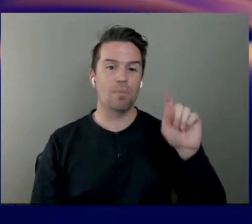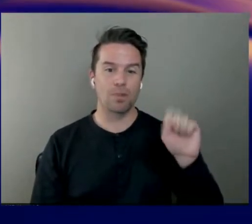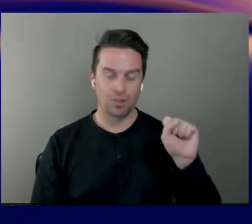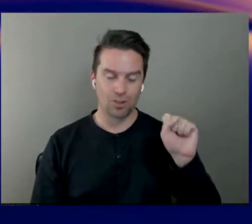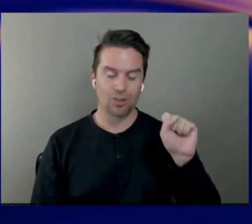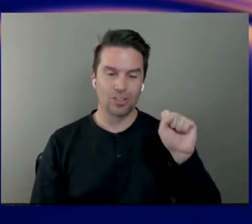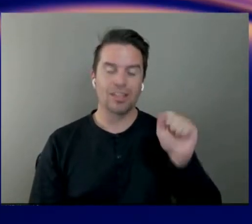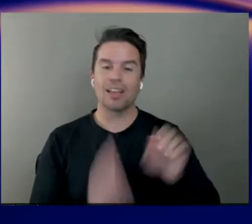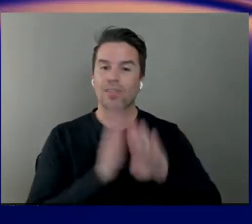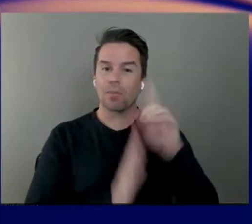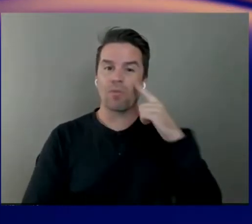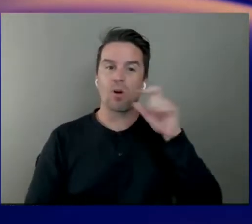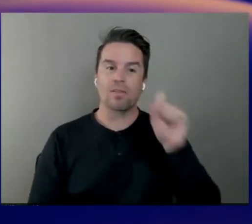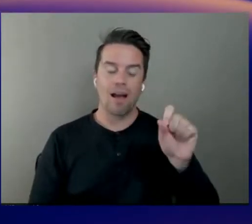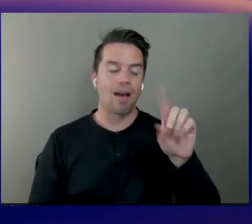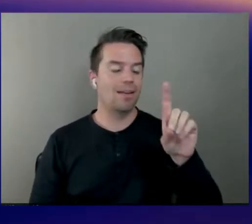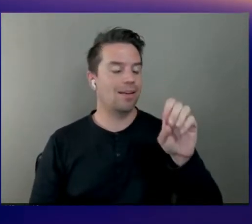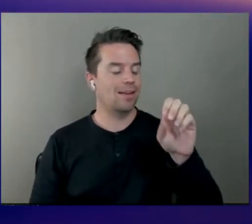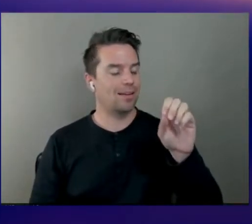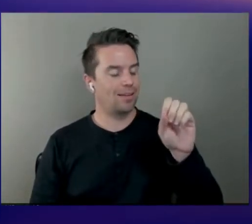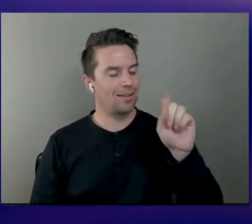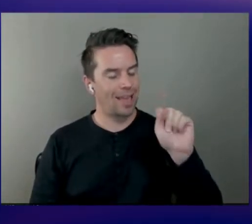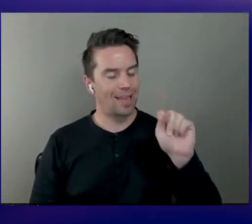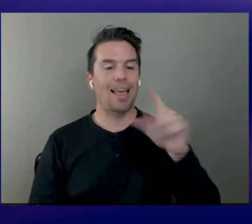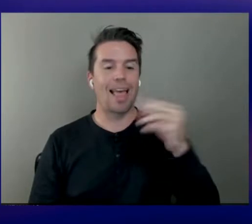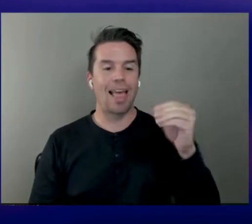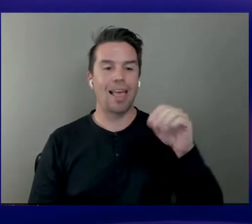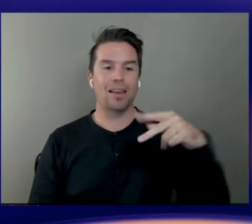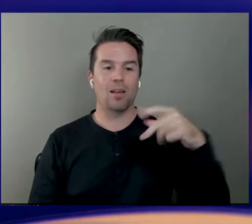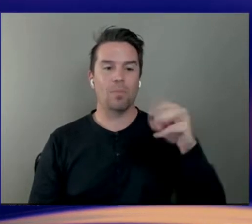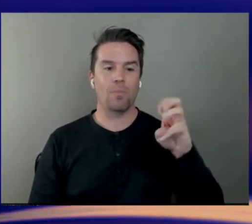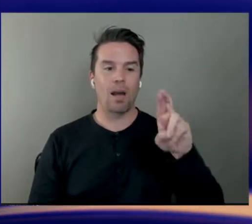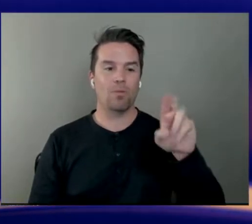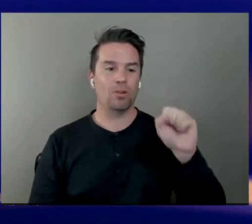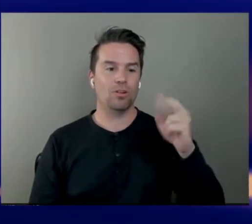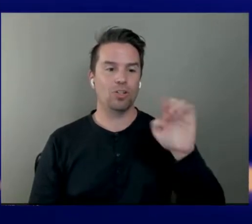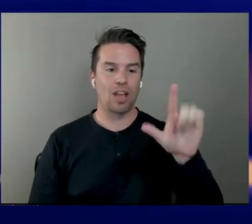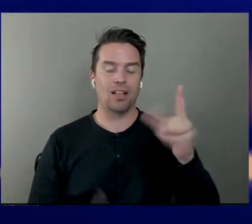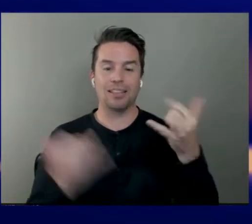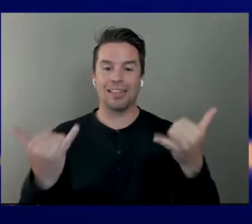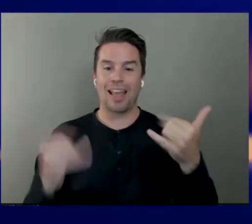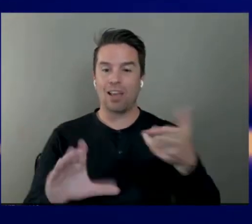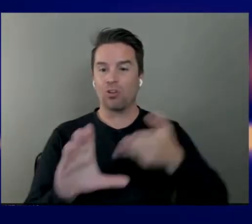And today I'm joined by Jeff Barr. Jeff, how's it going? Do you wanna introduce yourself? Hey Steve. Great to see you.